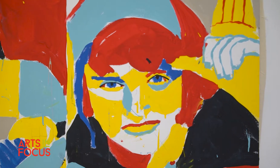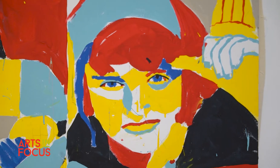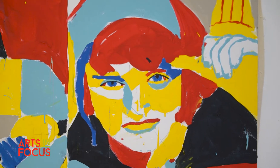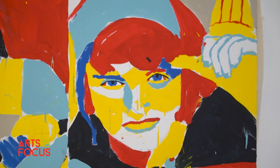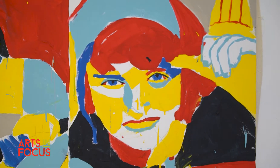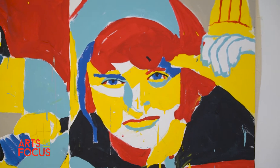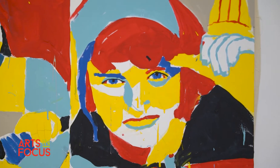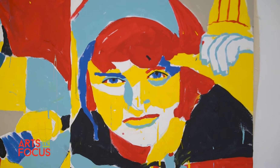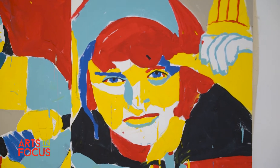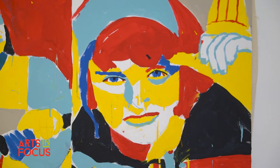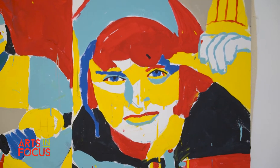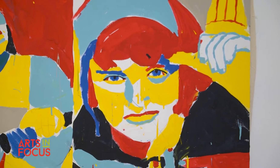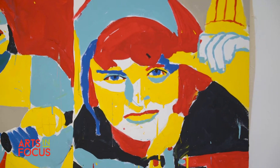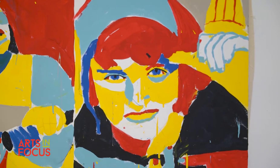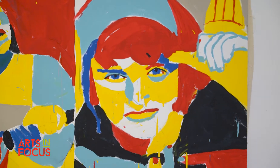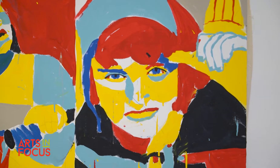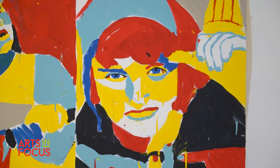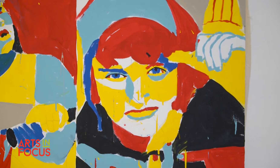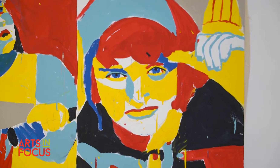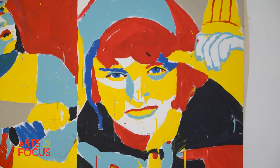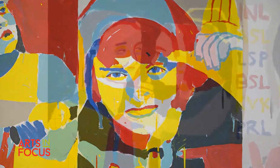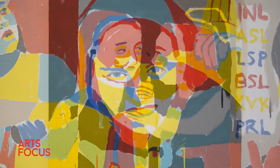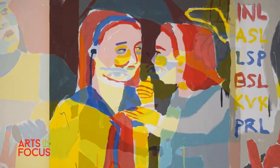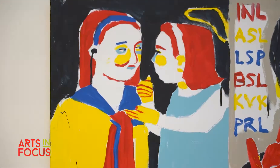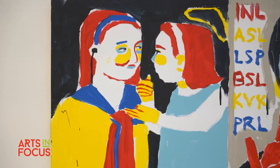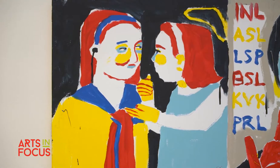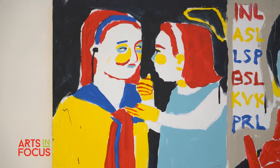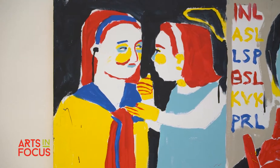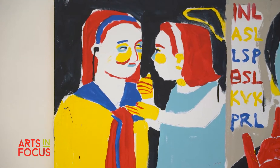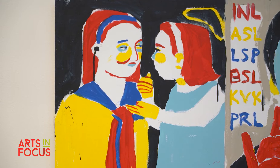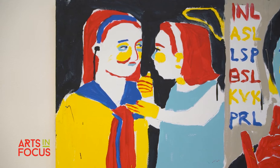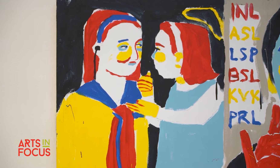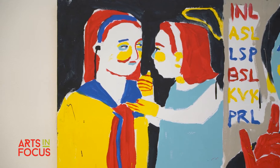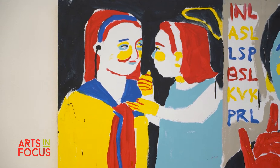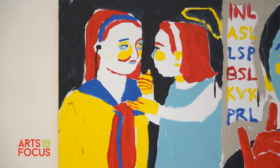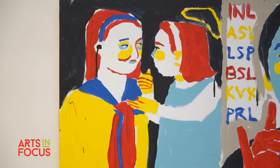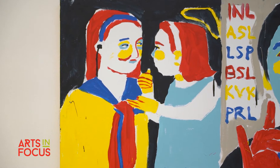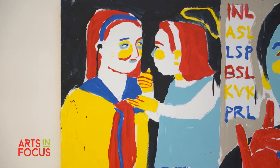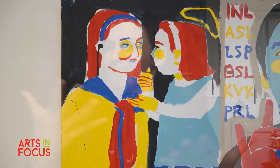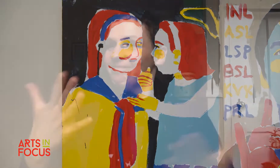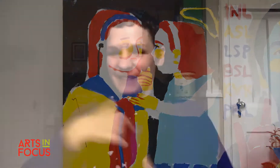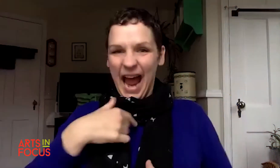majority culture was huge. adn their was a sense of validation among the community.